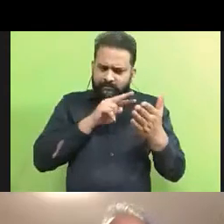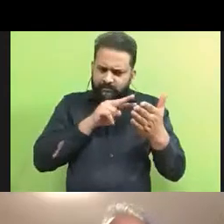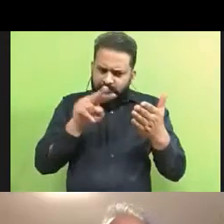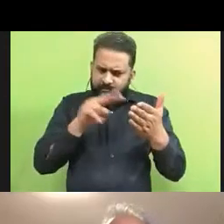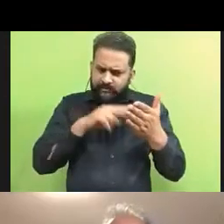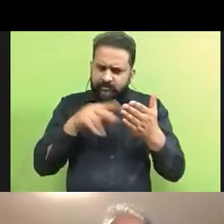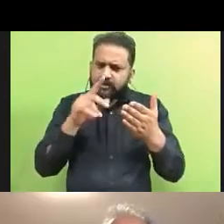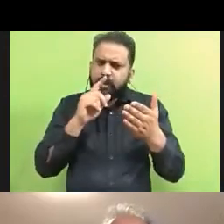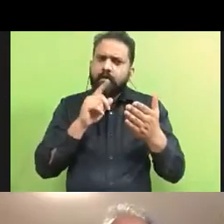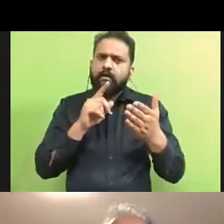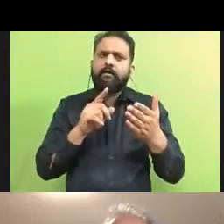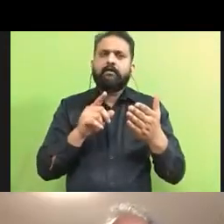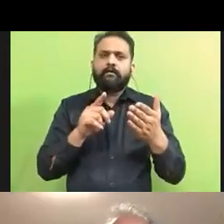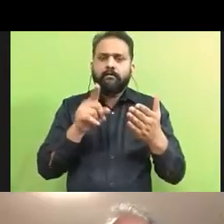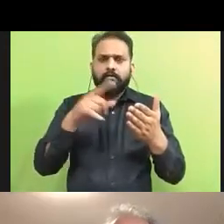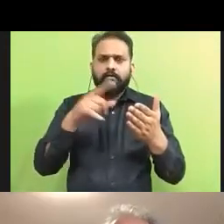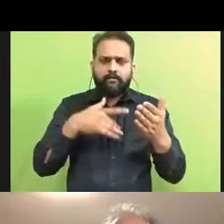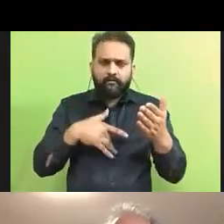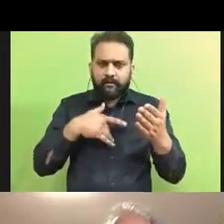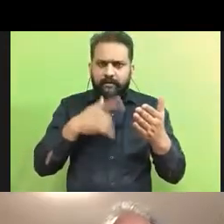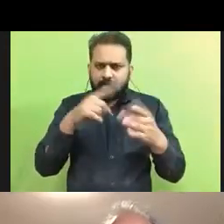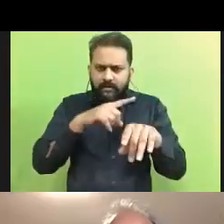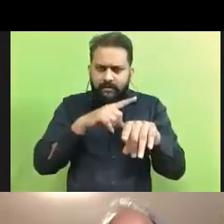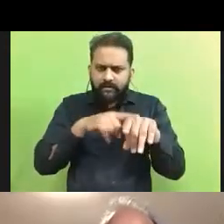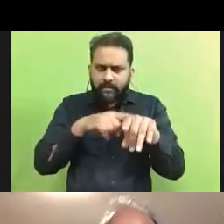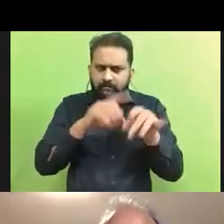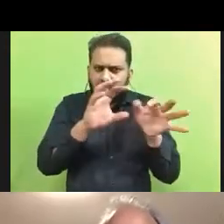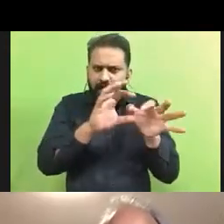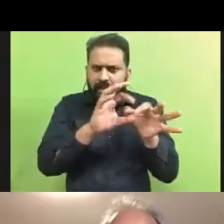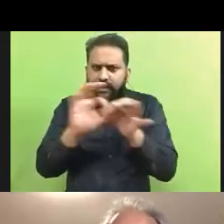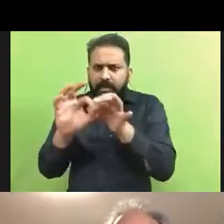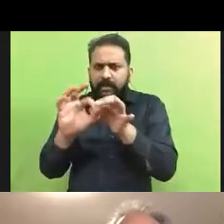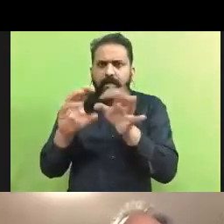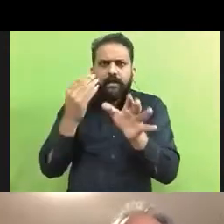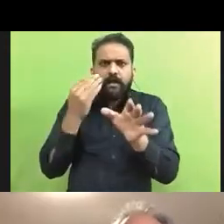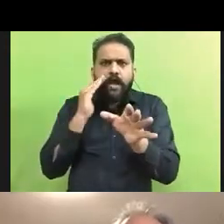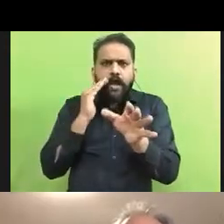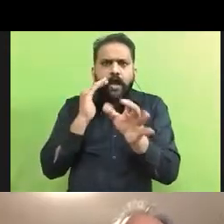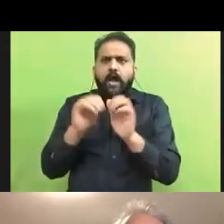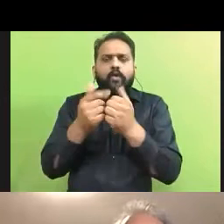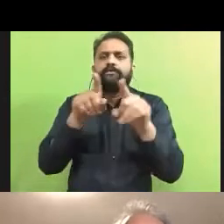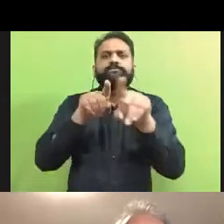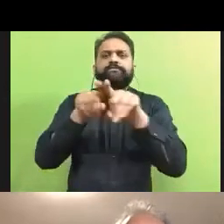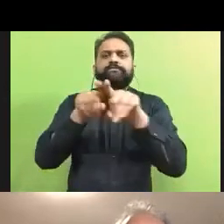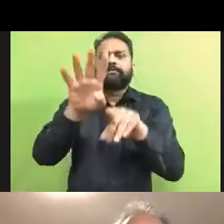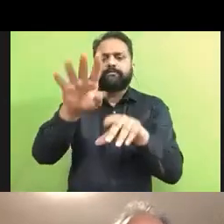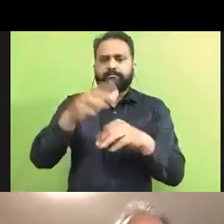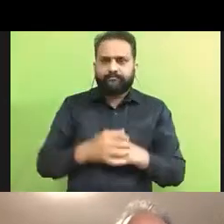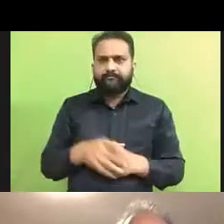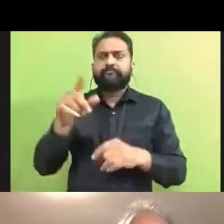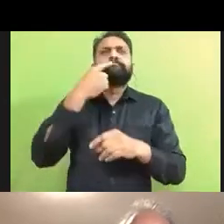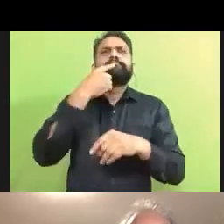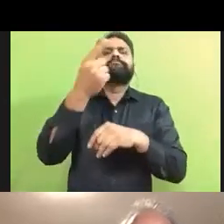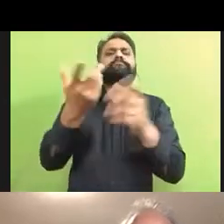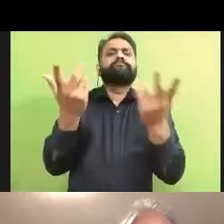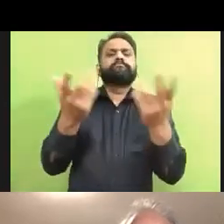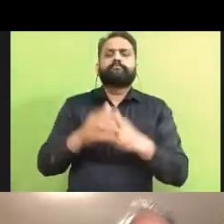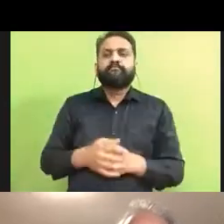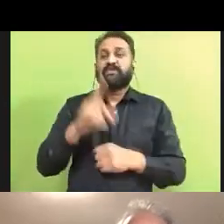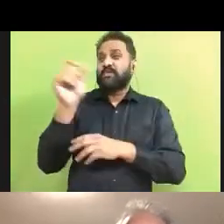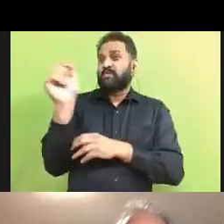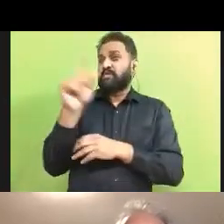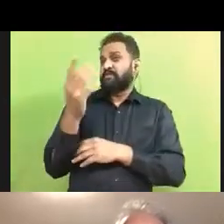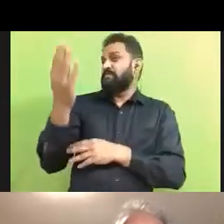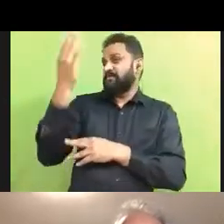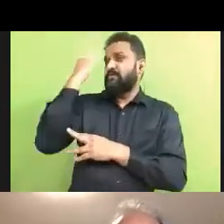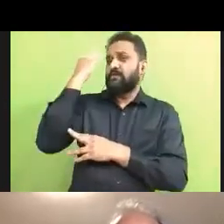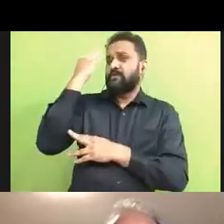find some time related reference for example they will say one month before couple of days later